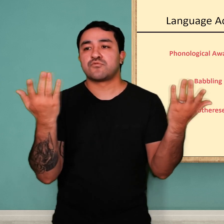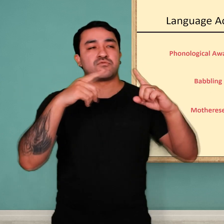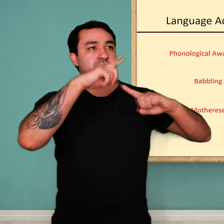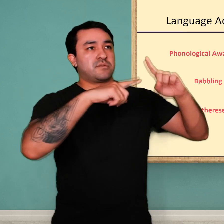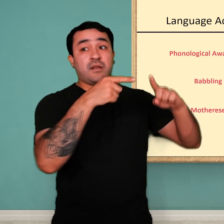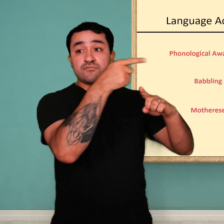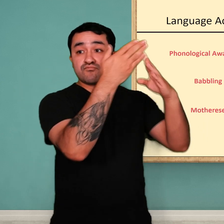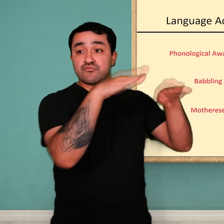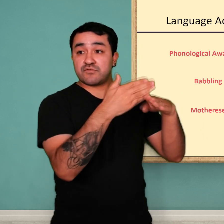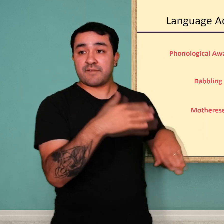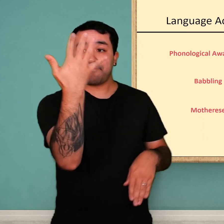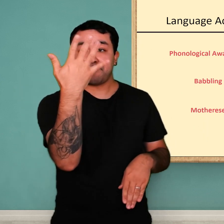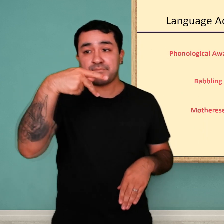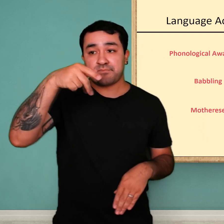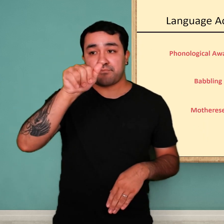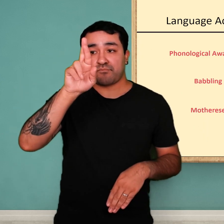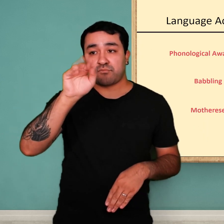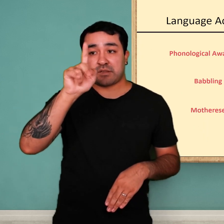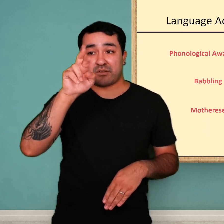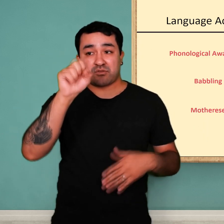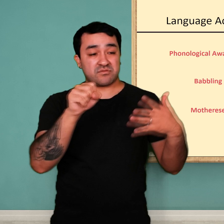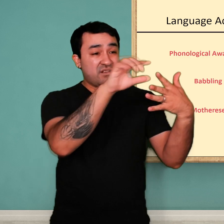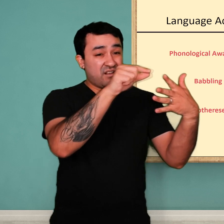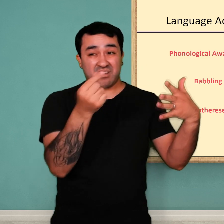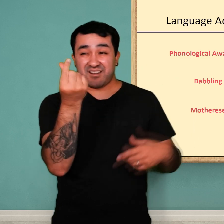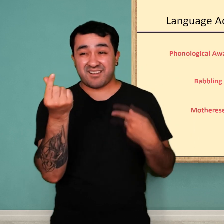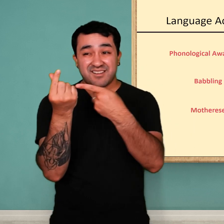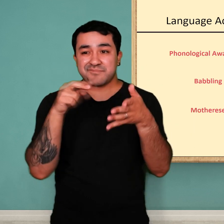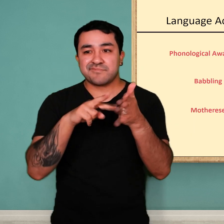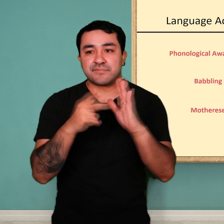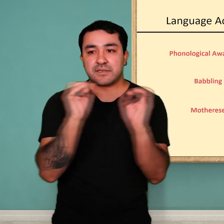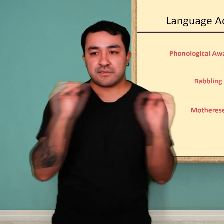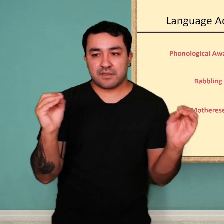are the smallest meaningless parts of a language. One of the first things infants